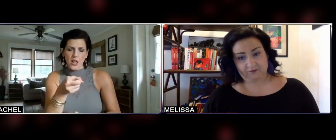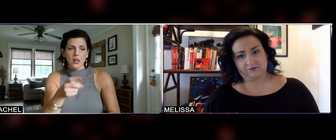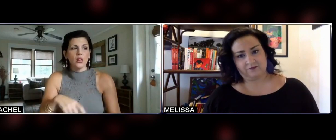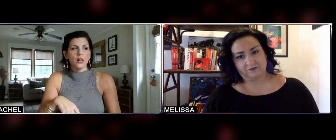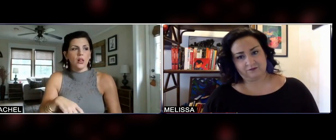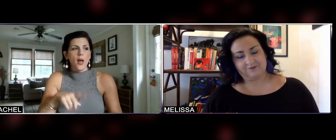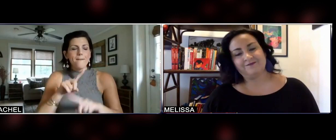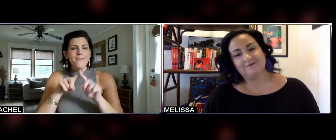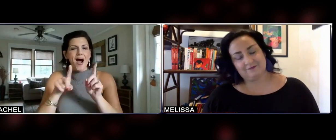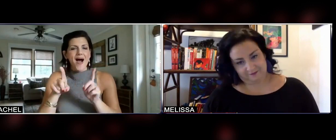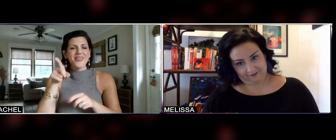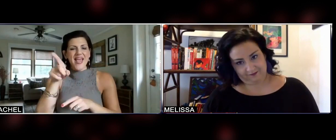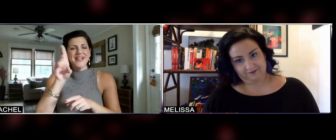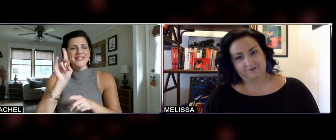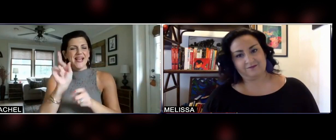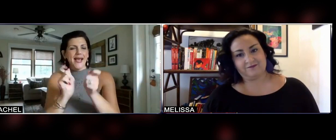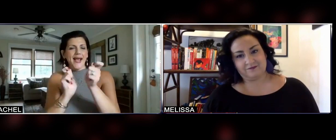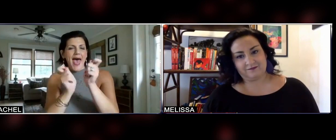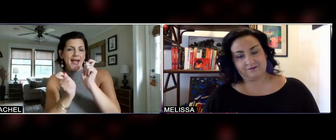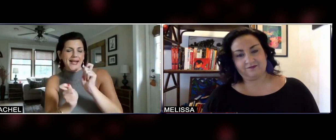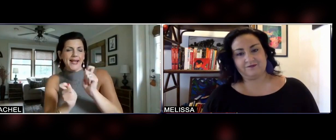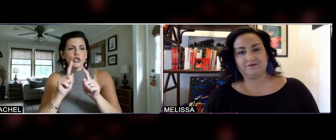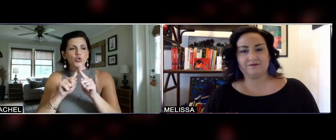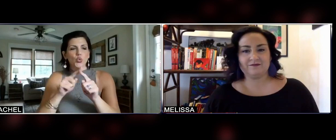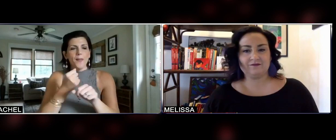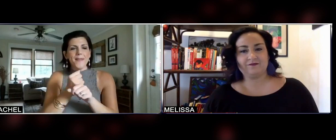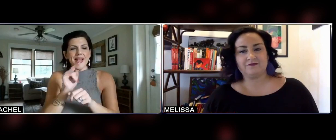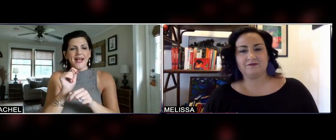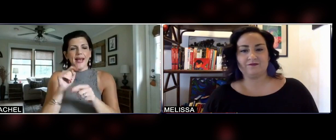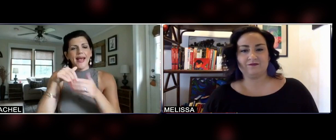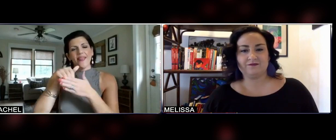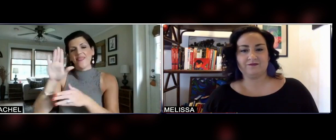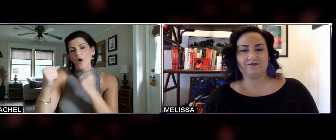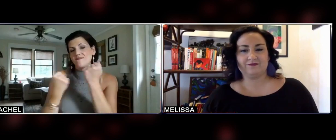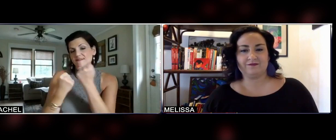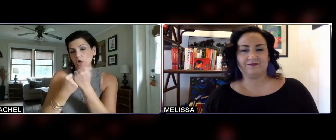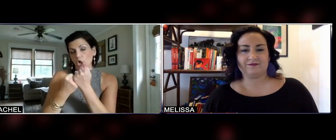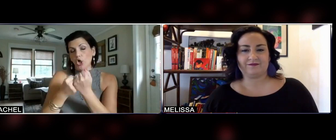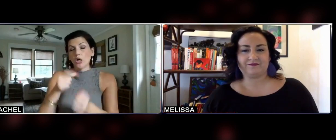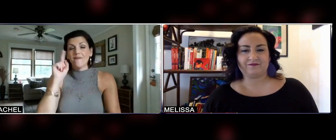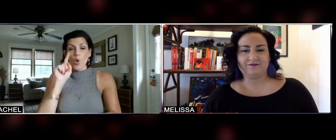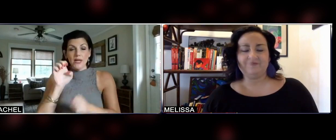They did edit the footage to frame it in a way that benefitted them.